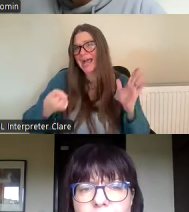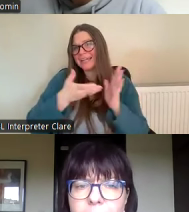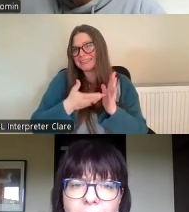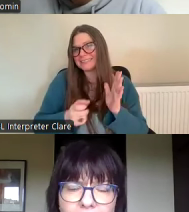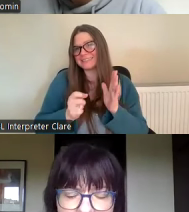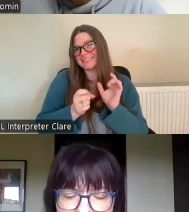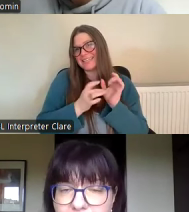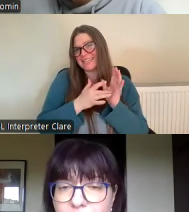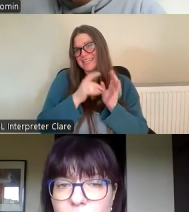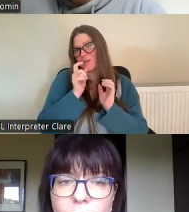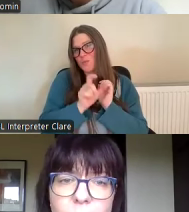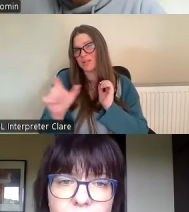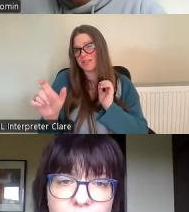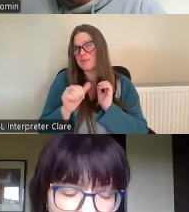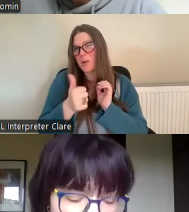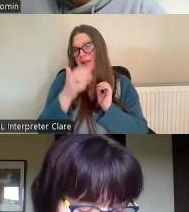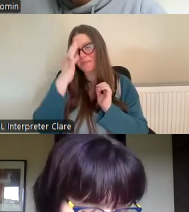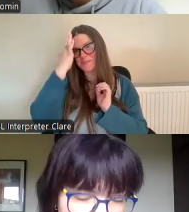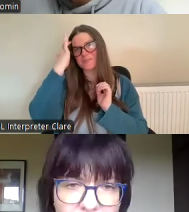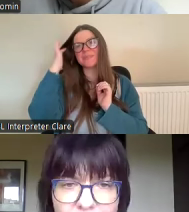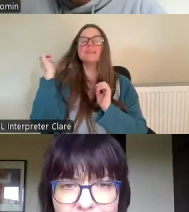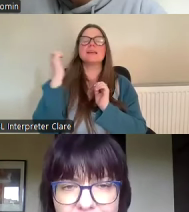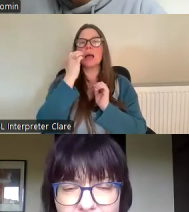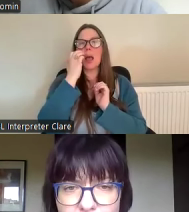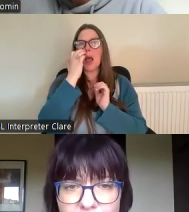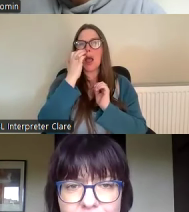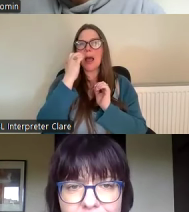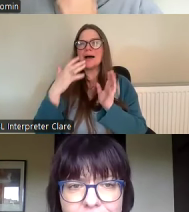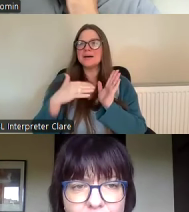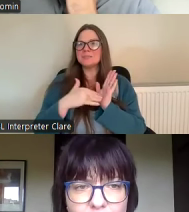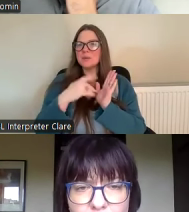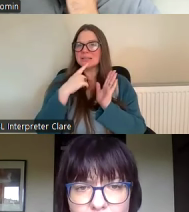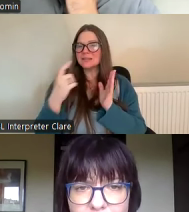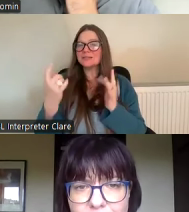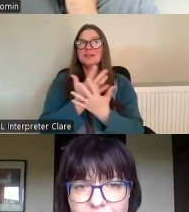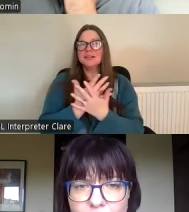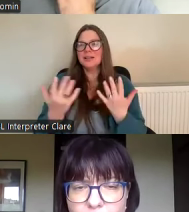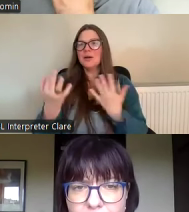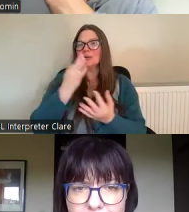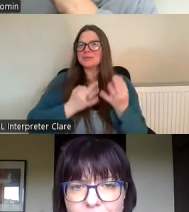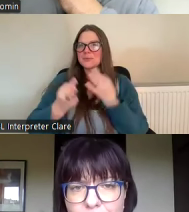Okay, thanks. we've got loads of questions and Mo's going to reply to them.